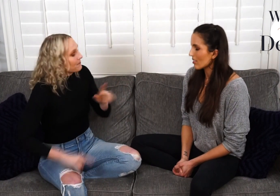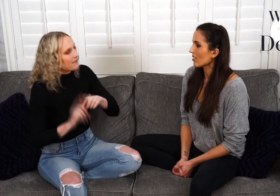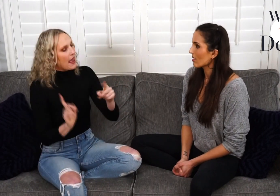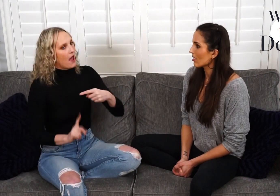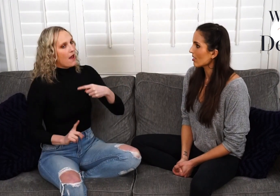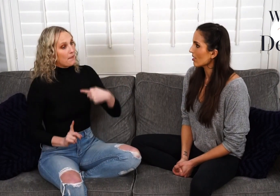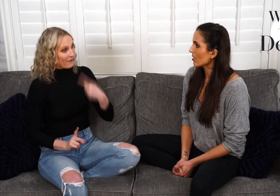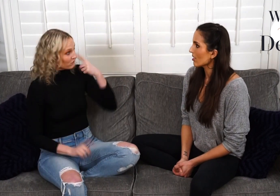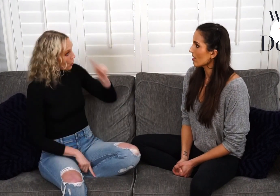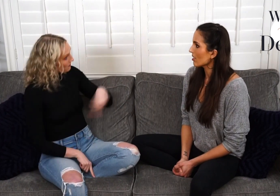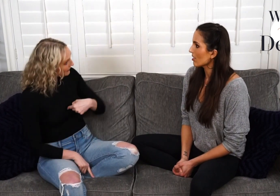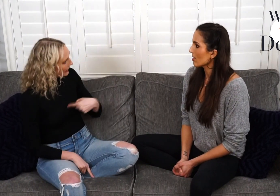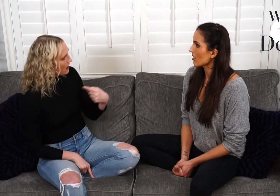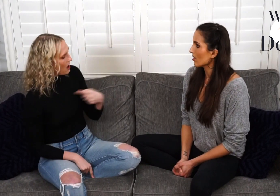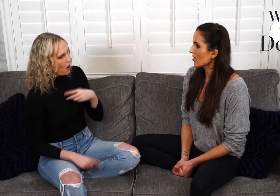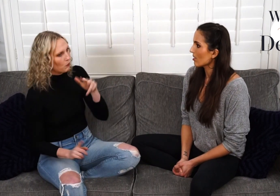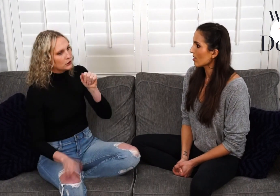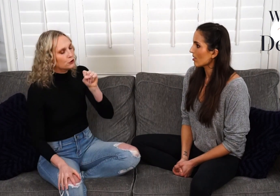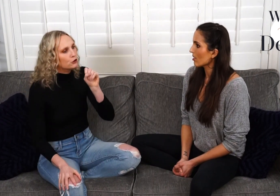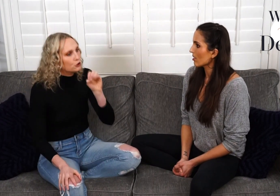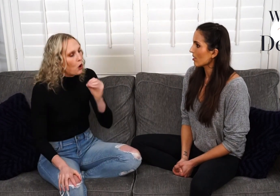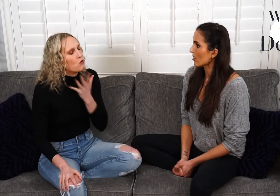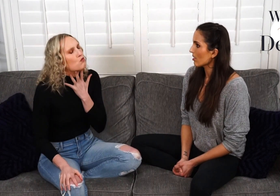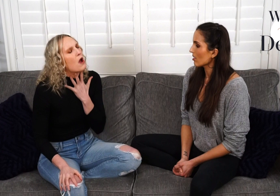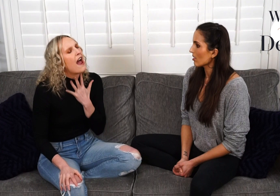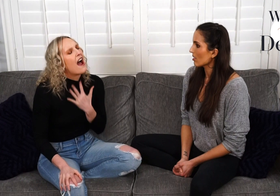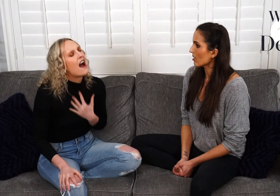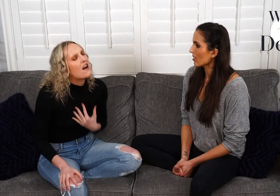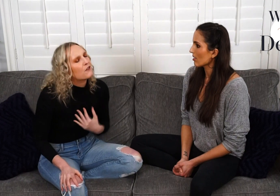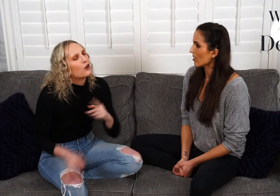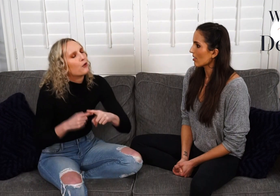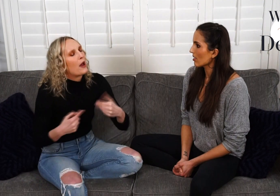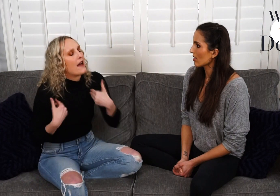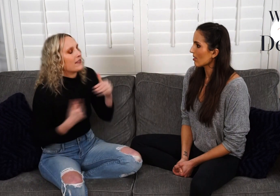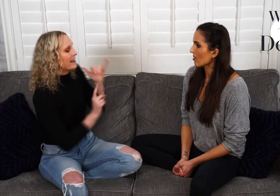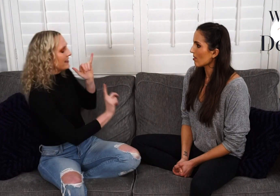that? But you know for me, I was craving to have